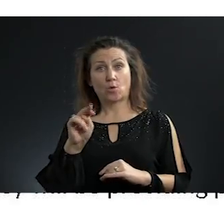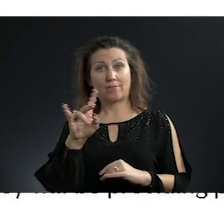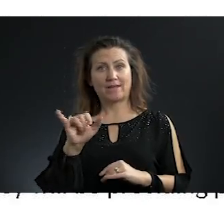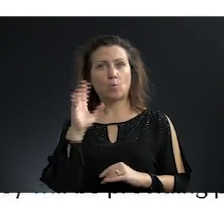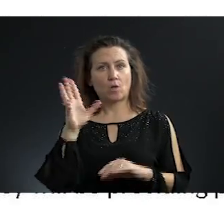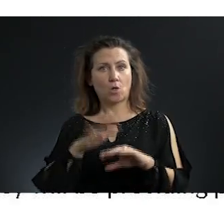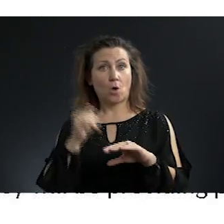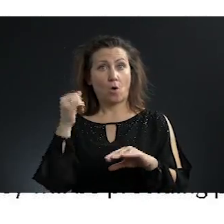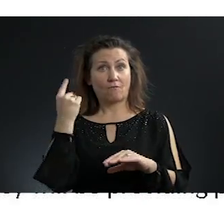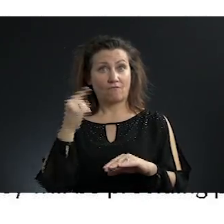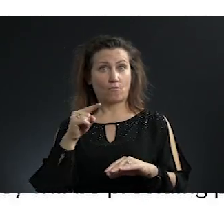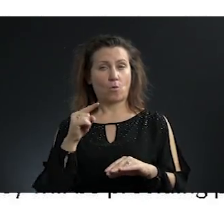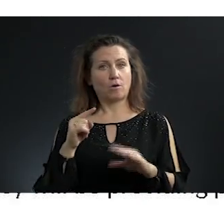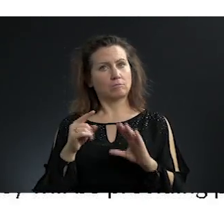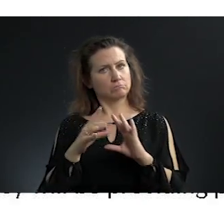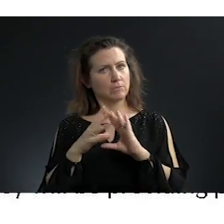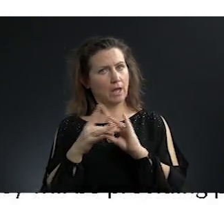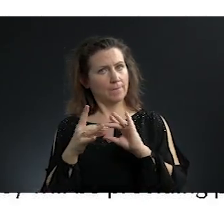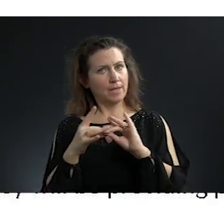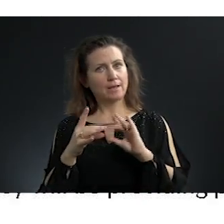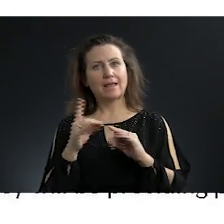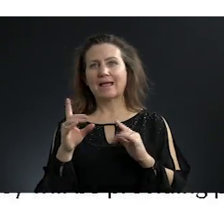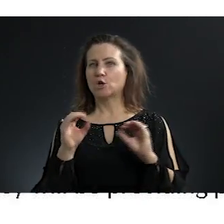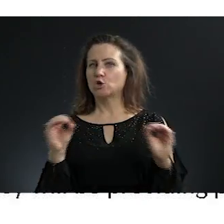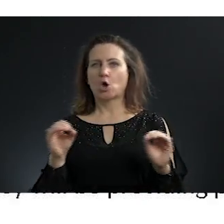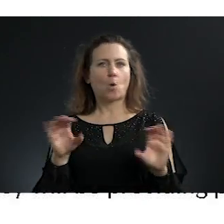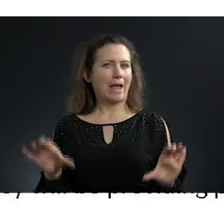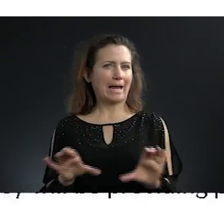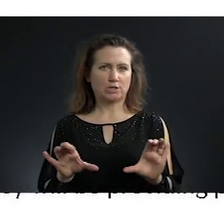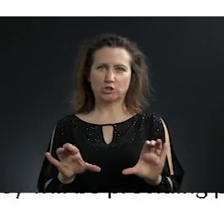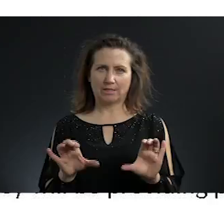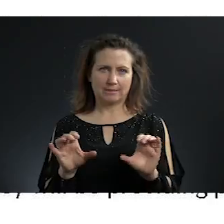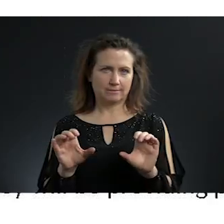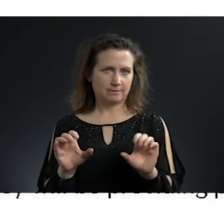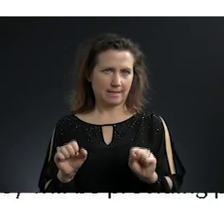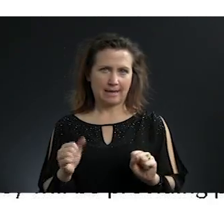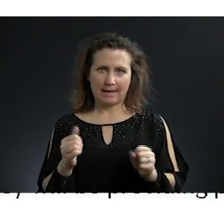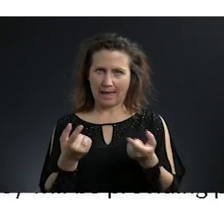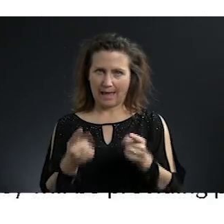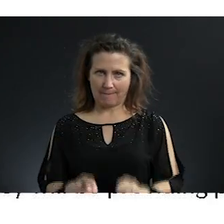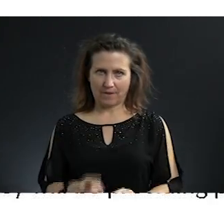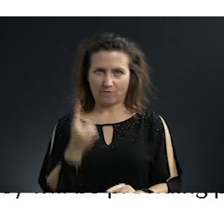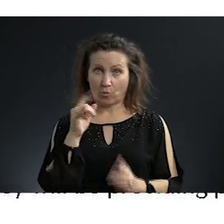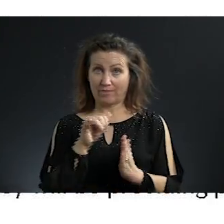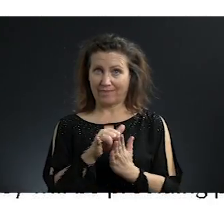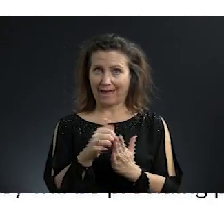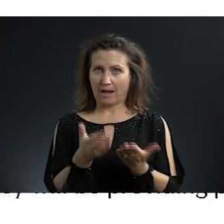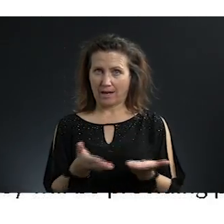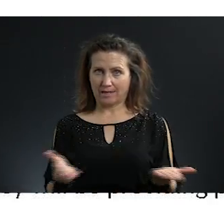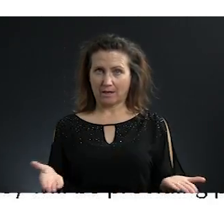And there will be no action taken on a matter raised under this agenda item until the matter itself has been